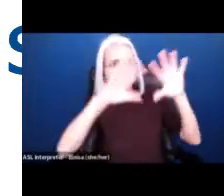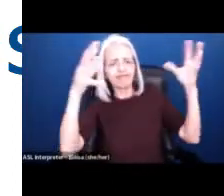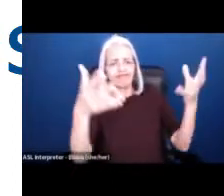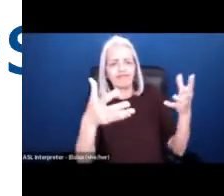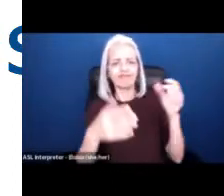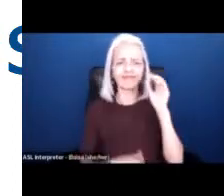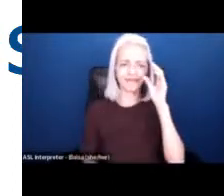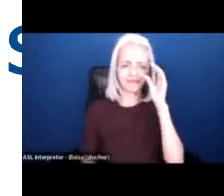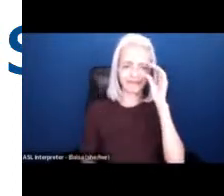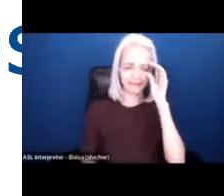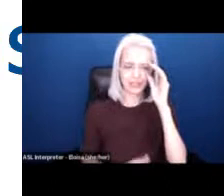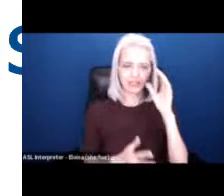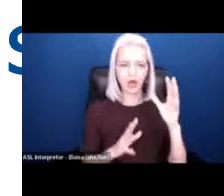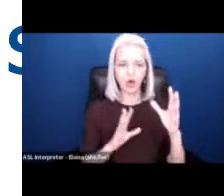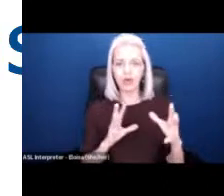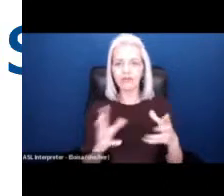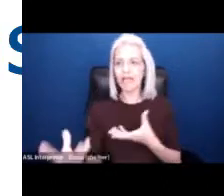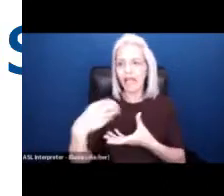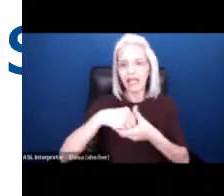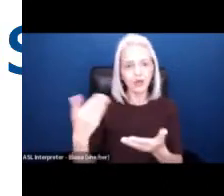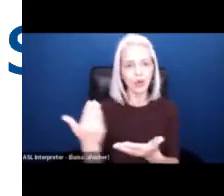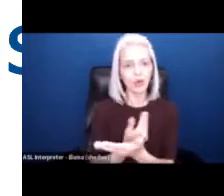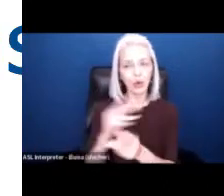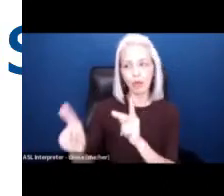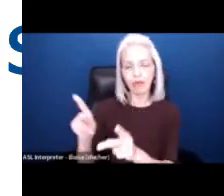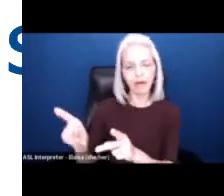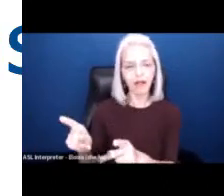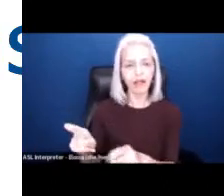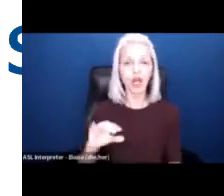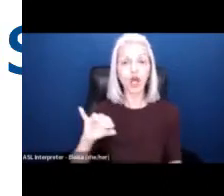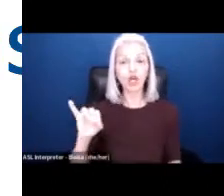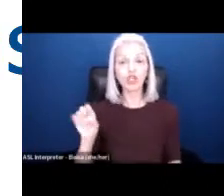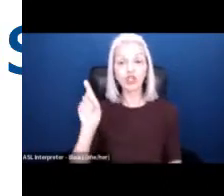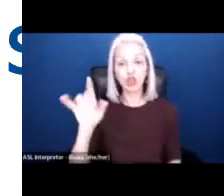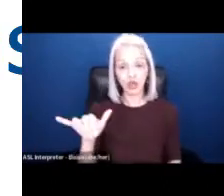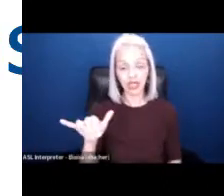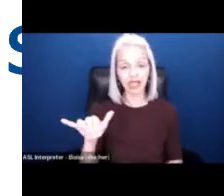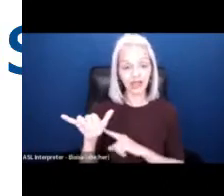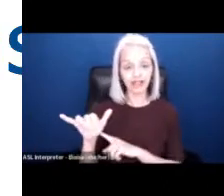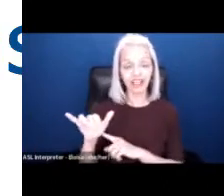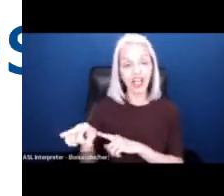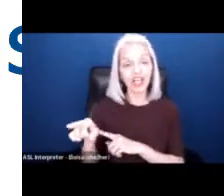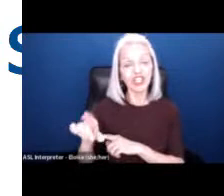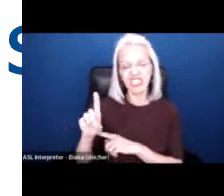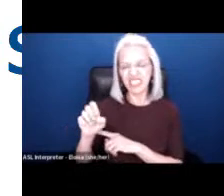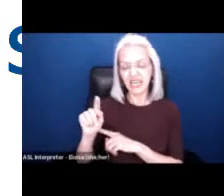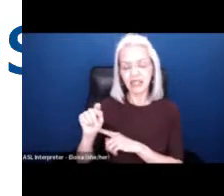So engaging new audiences. What Judy Dettmer did when she started to work with our region,